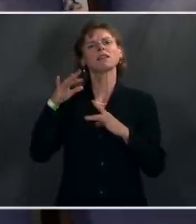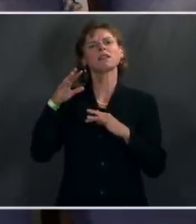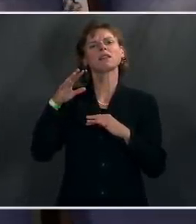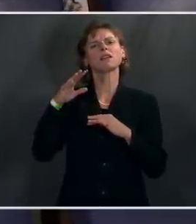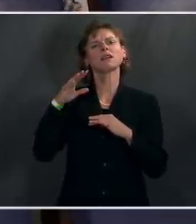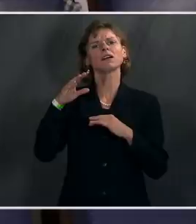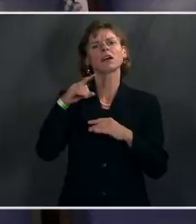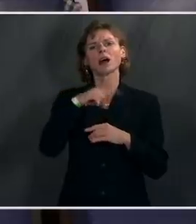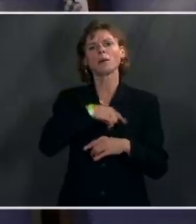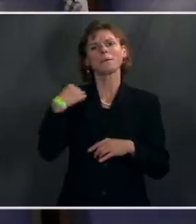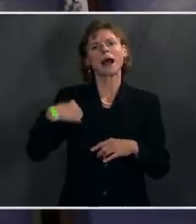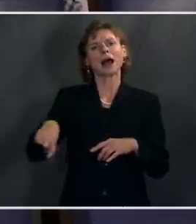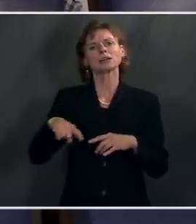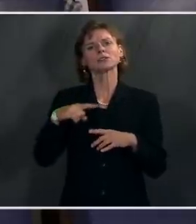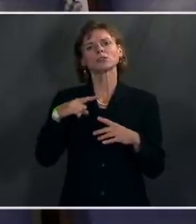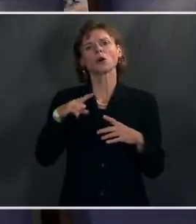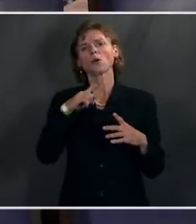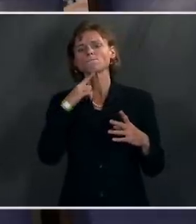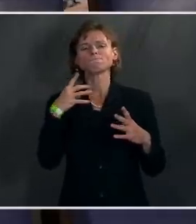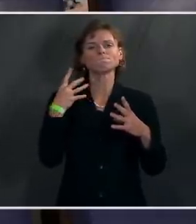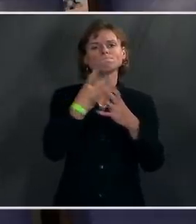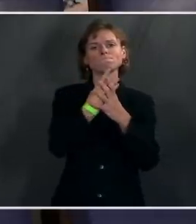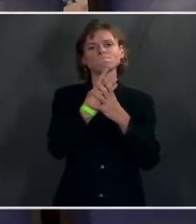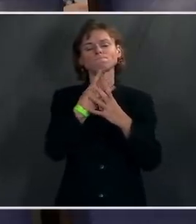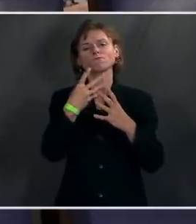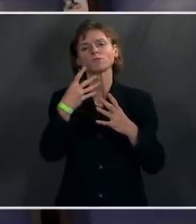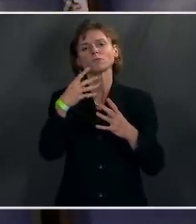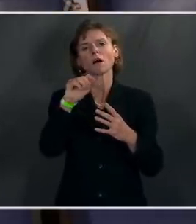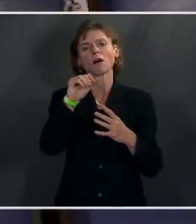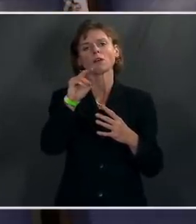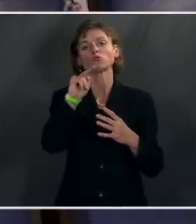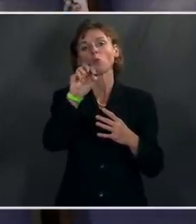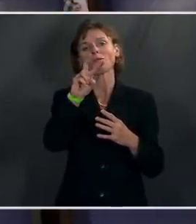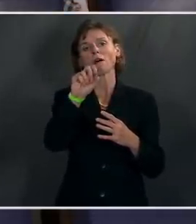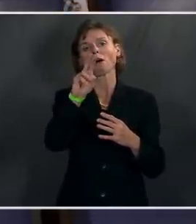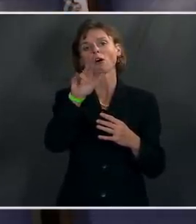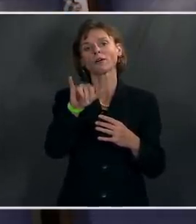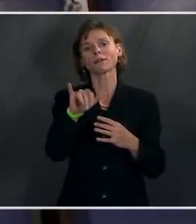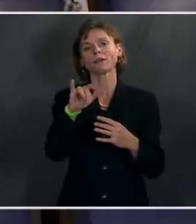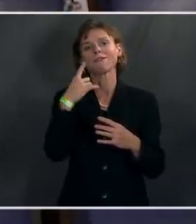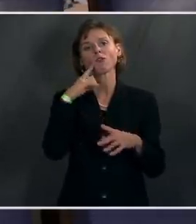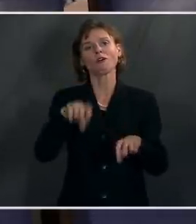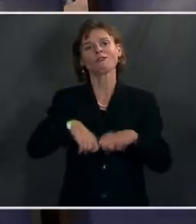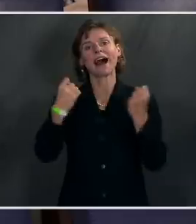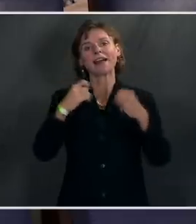and a half years for violating his probation, for going to Germany to recuperate from being poisoned.